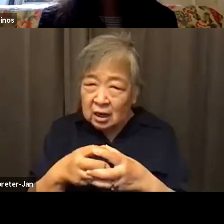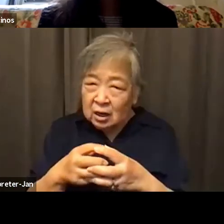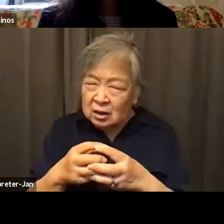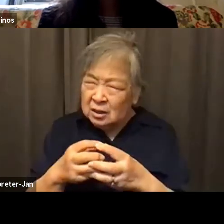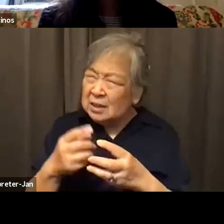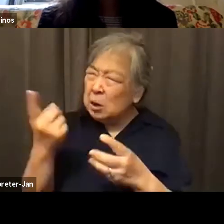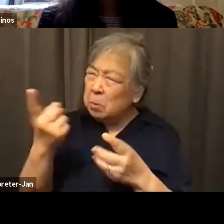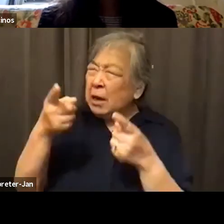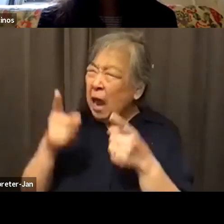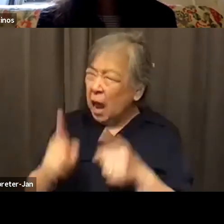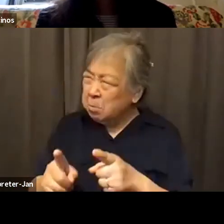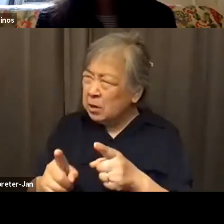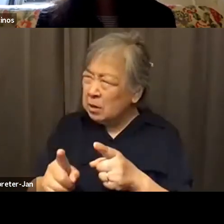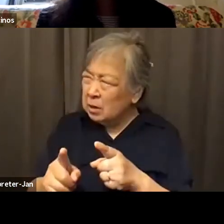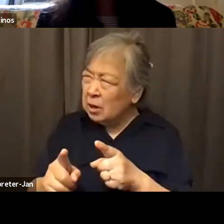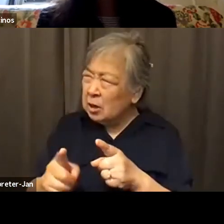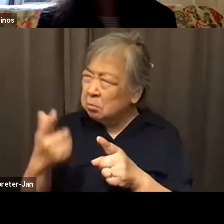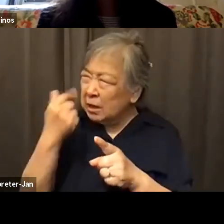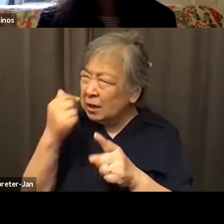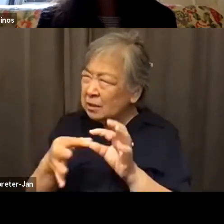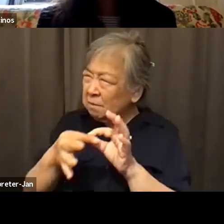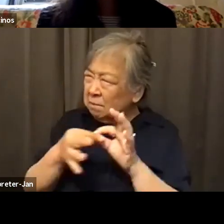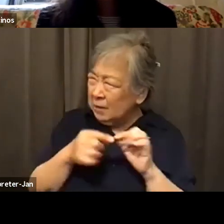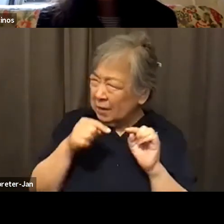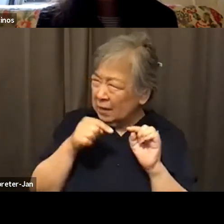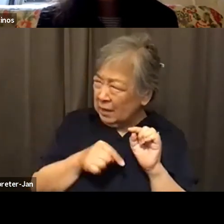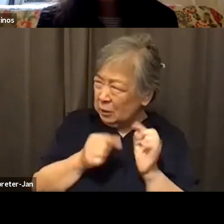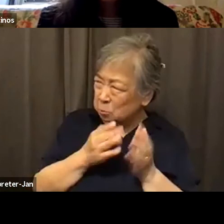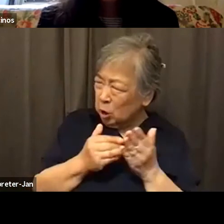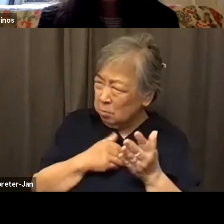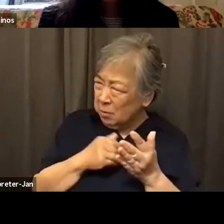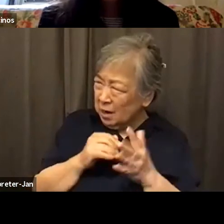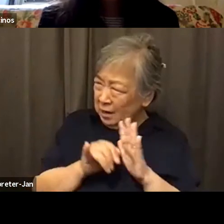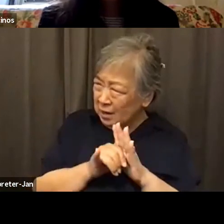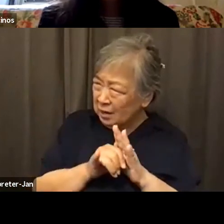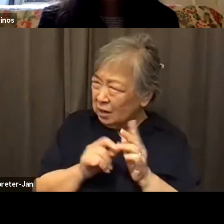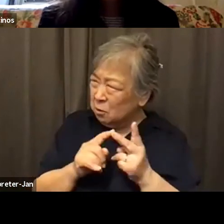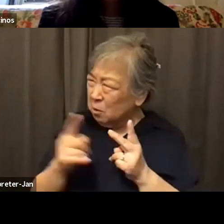of your identities is really the issue in a certain situation.